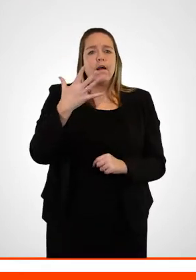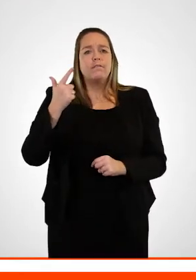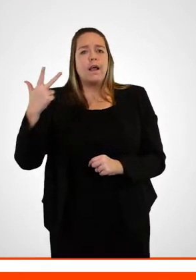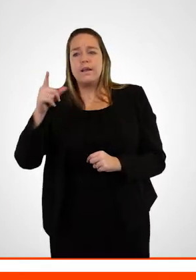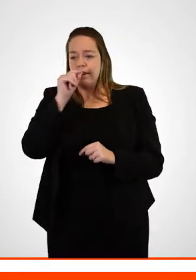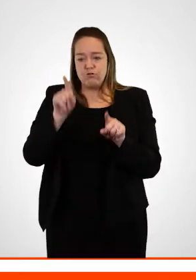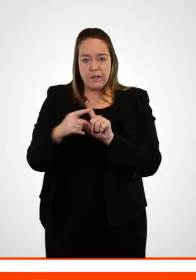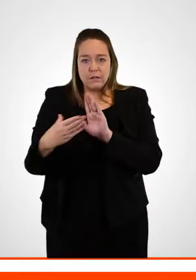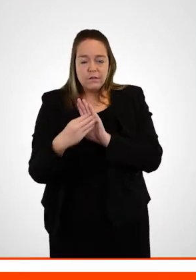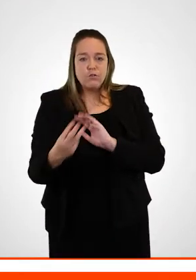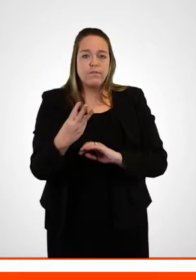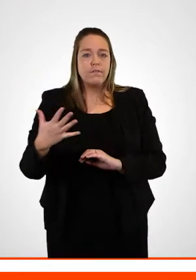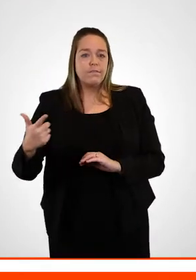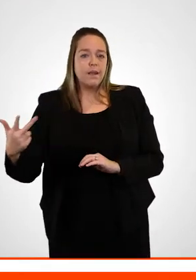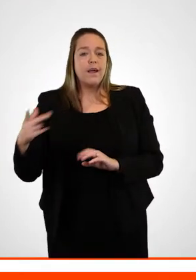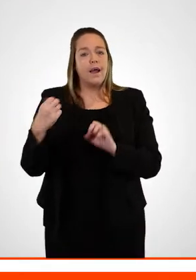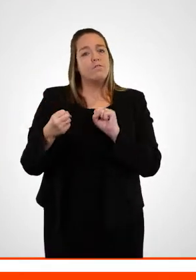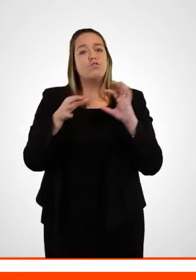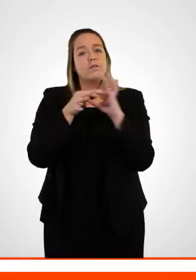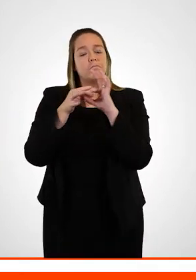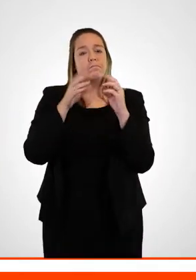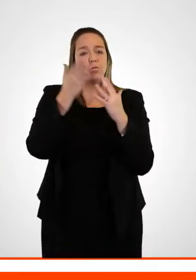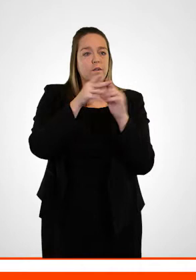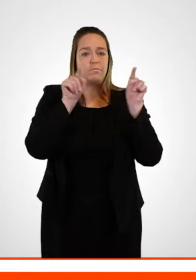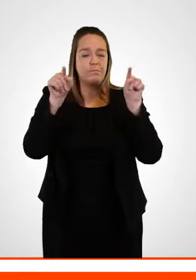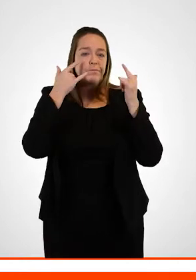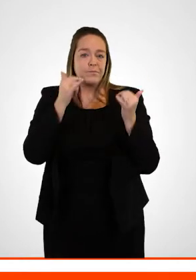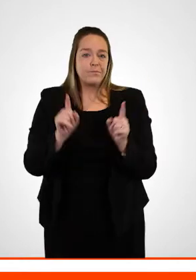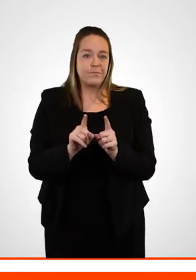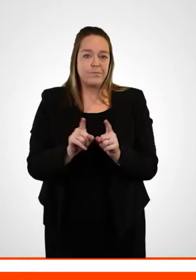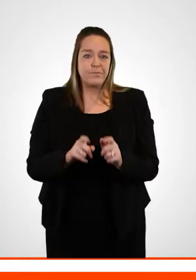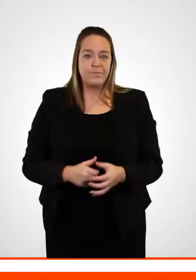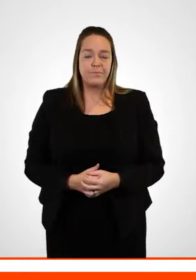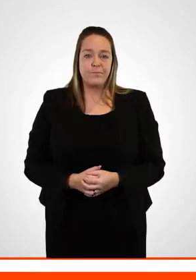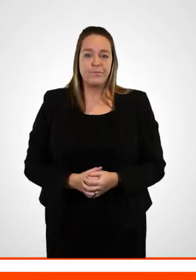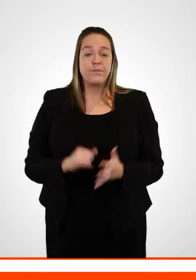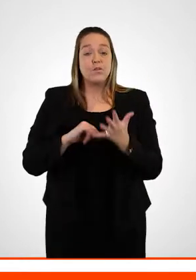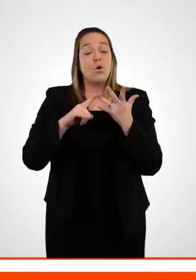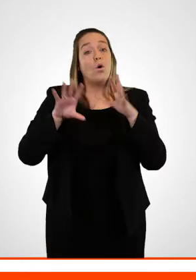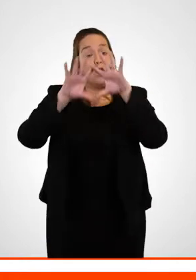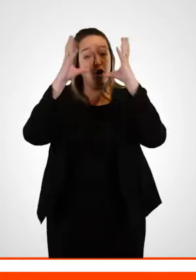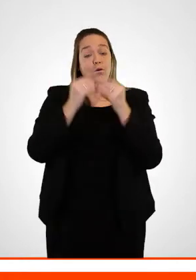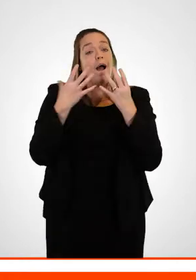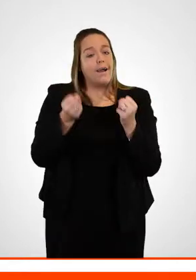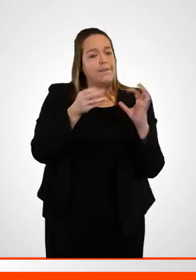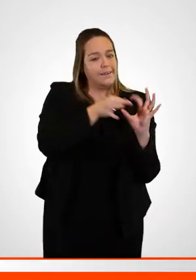we did find a relationship, as well. So overall, these things are connected.